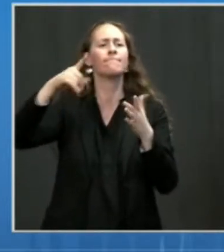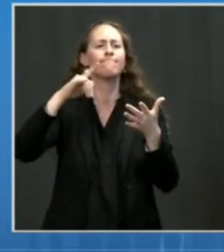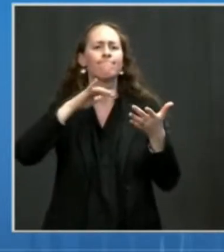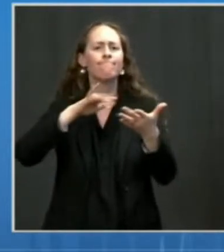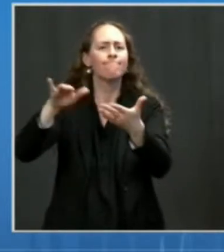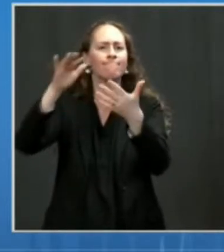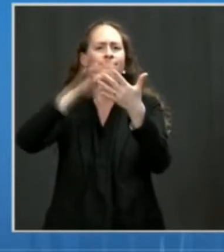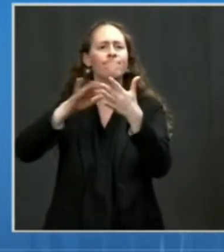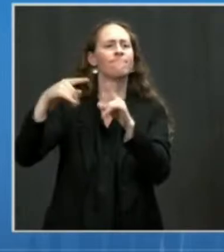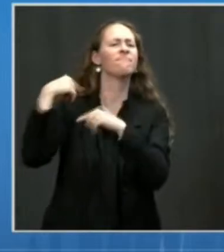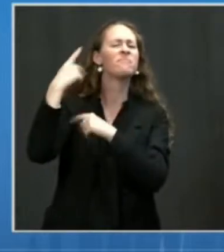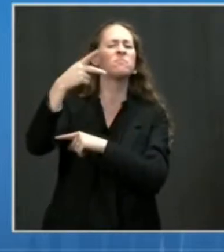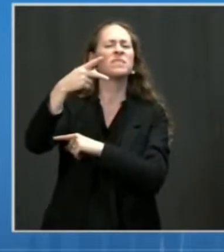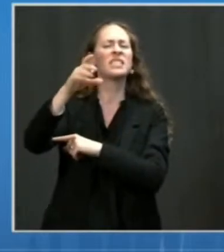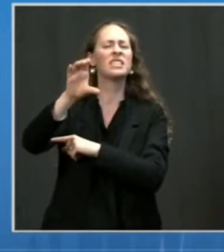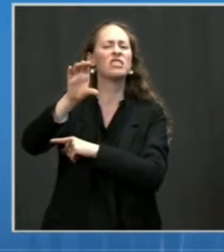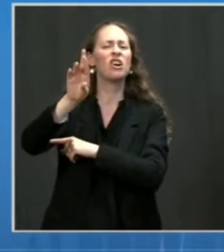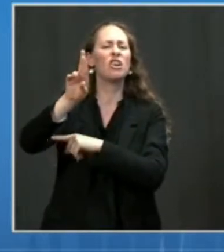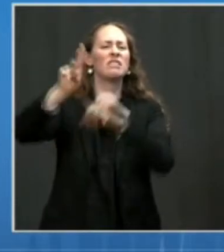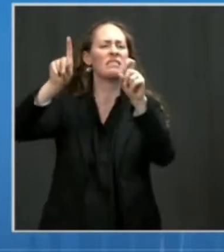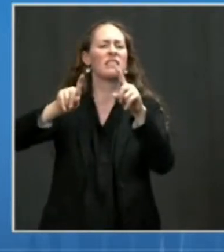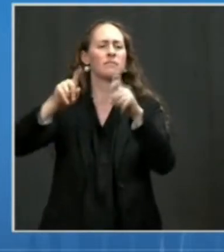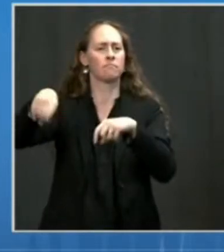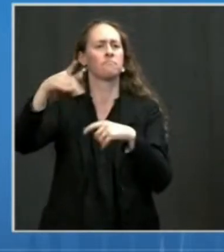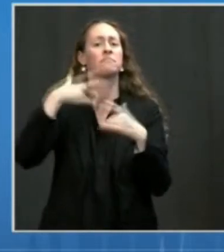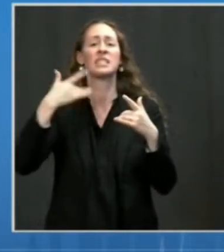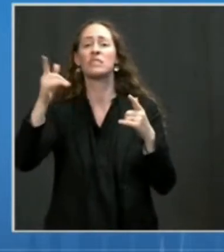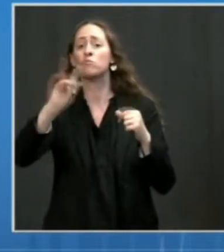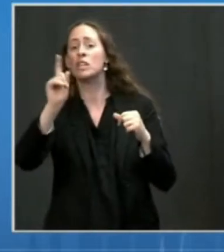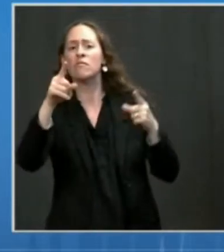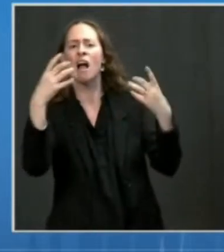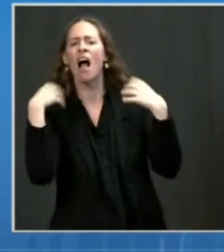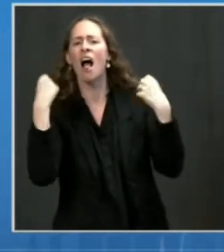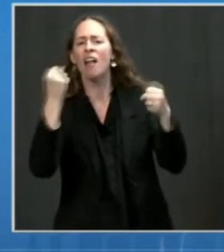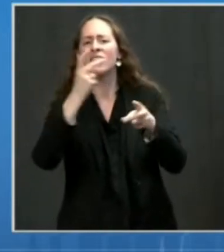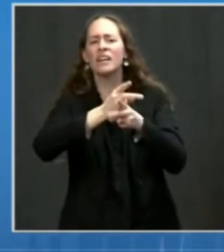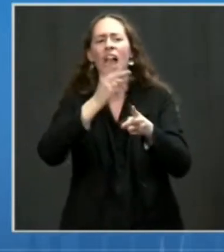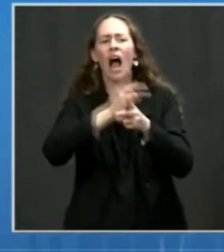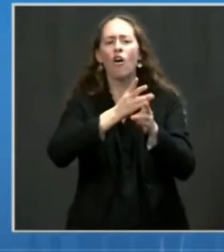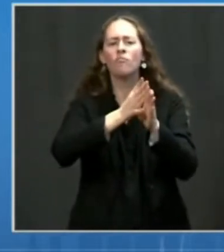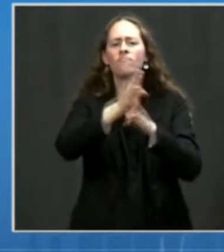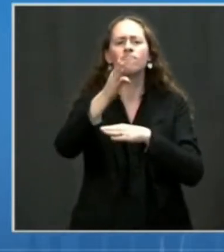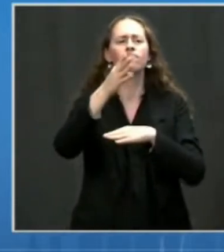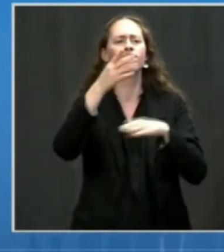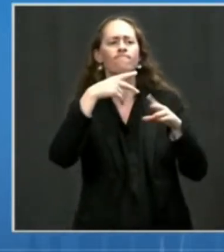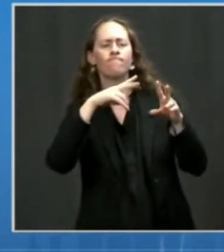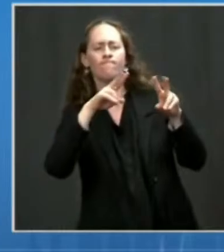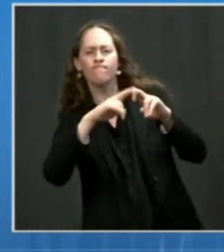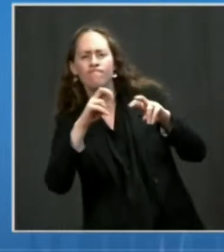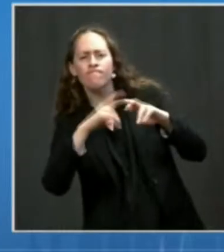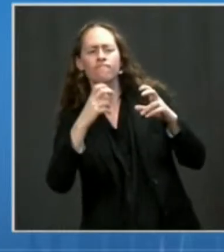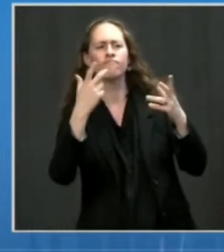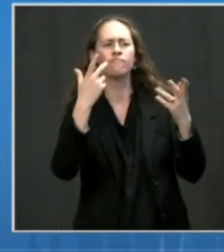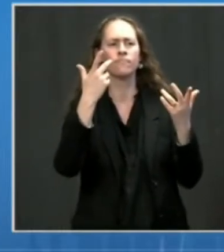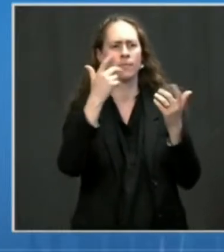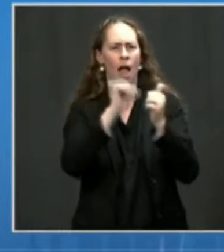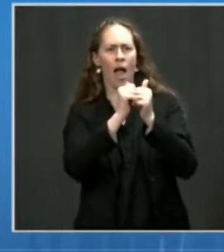OF THOUSANDS OF PEOPLE ACROSS THE COUNTRY -- SOME ARE DOING WEEKLY PCR TESTING. THESE ARE ESSENTIAL WORKERS AND